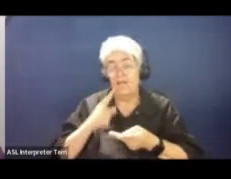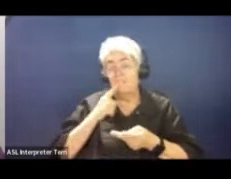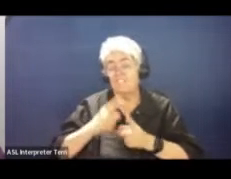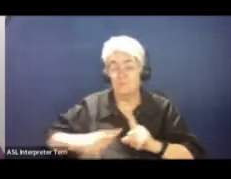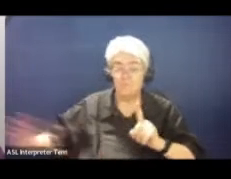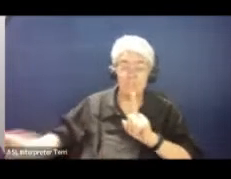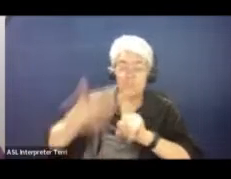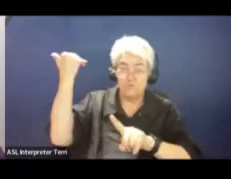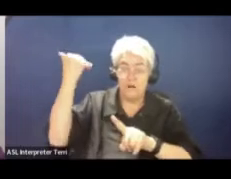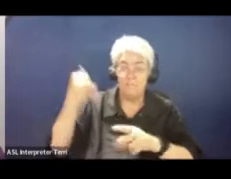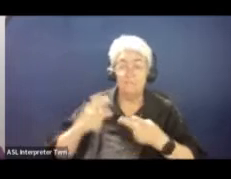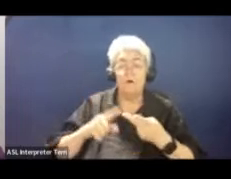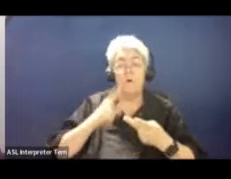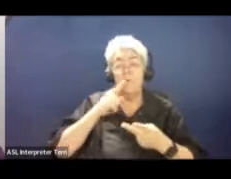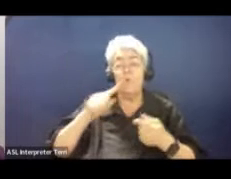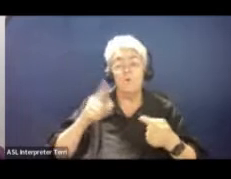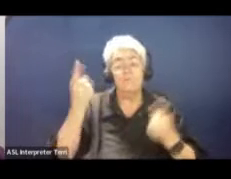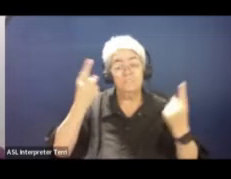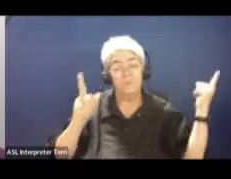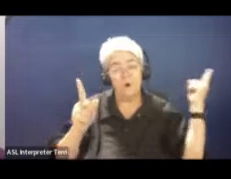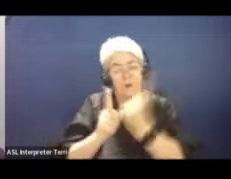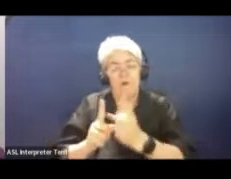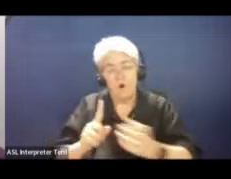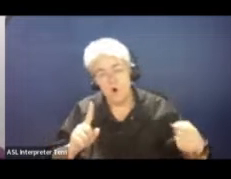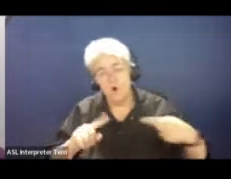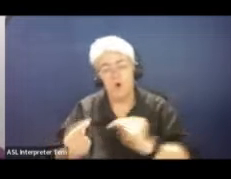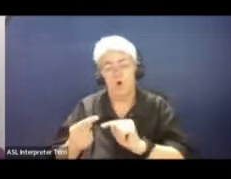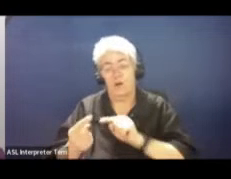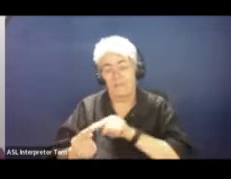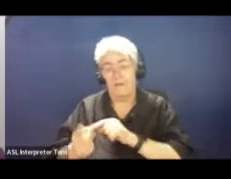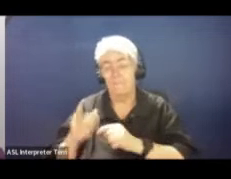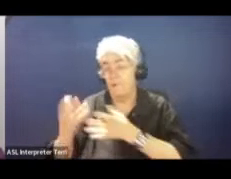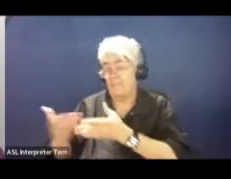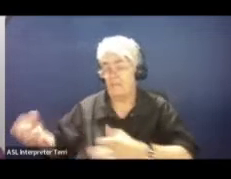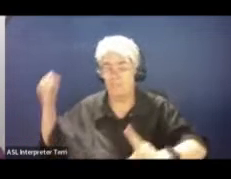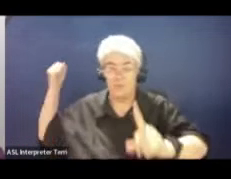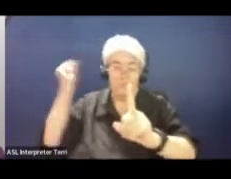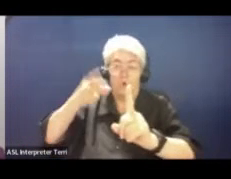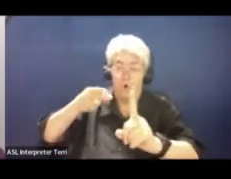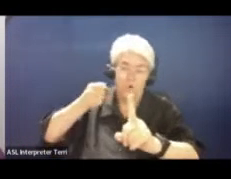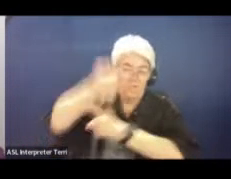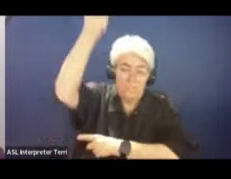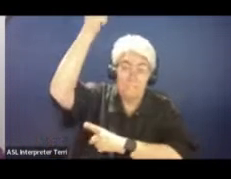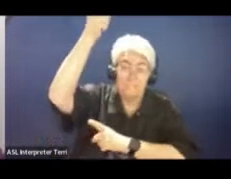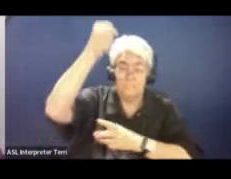harmed by another person, or if items have been thrown at them. And then the next question is